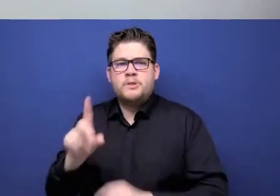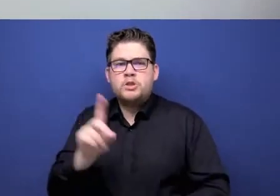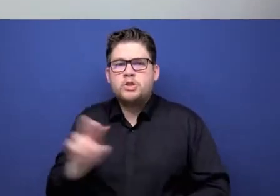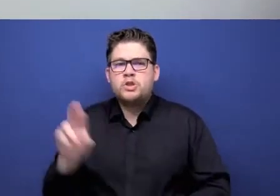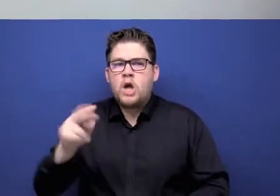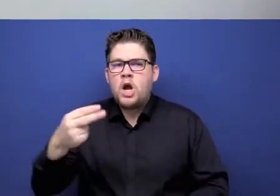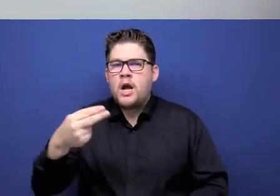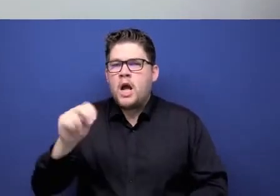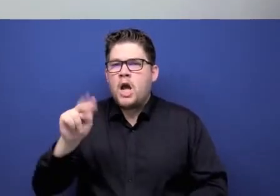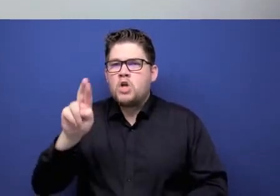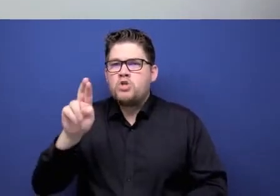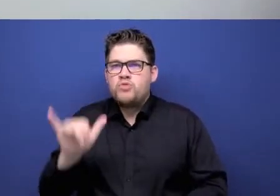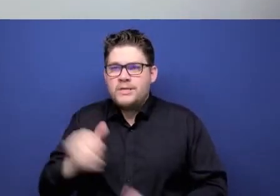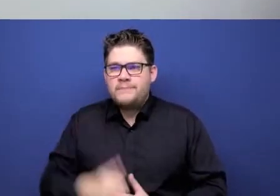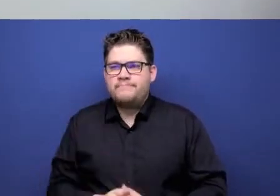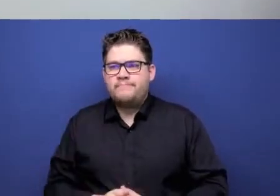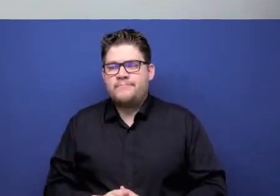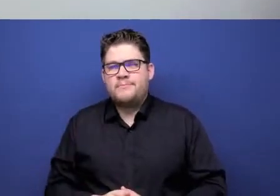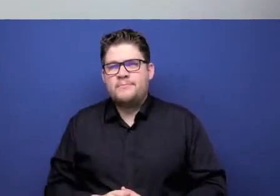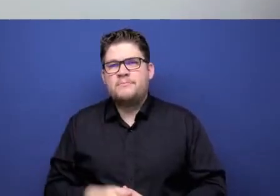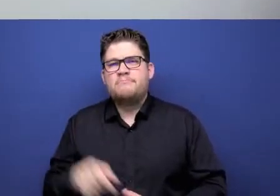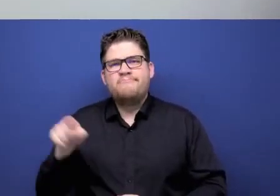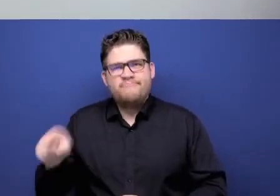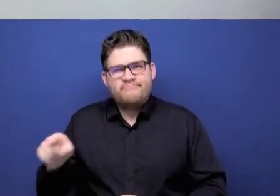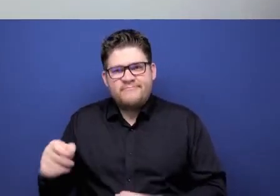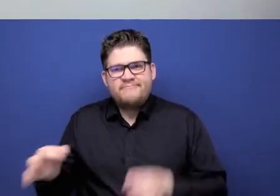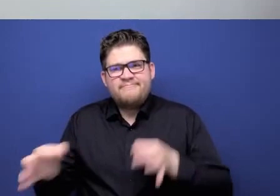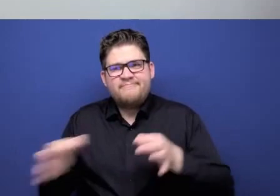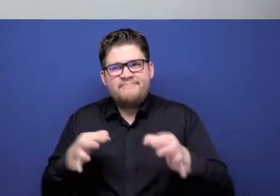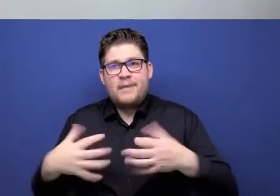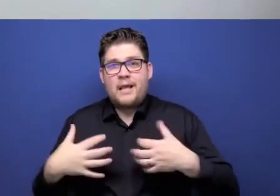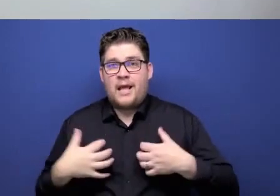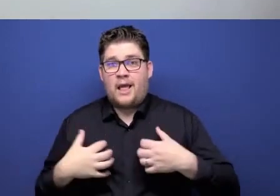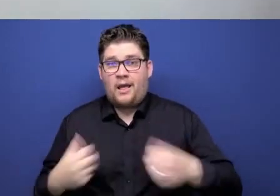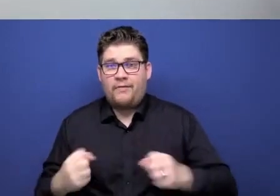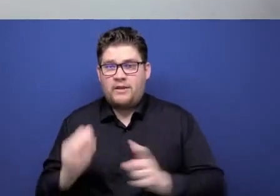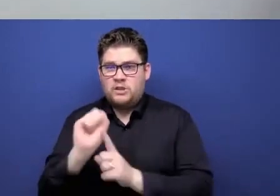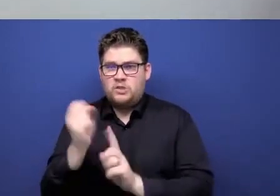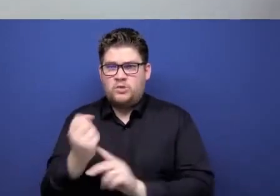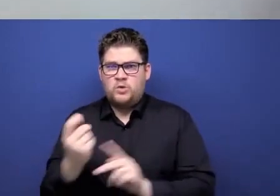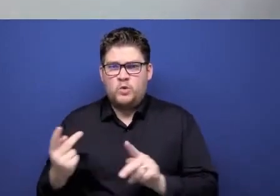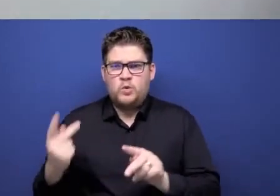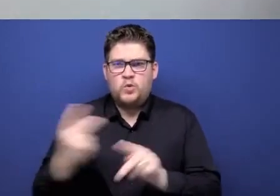exacerbate exacerbating. That's